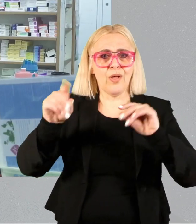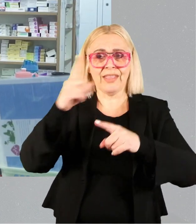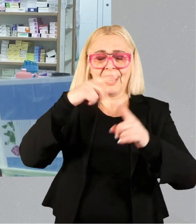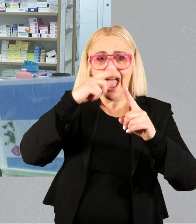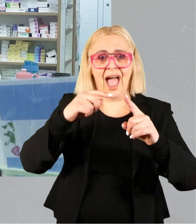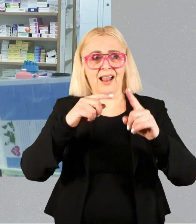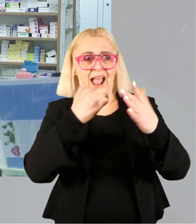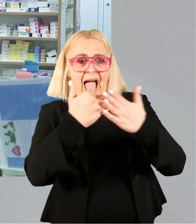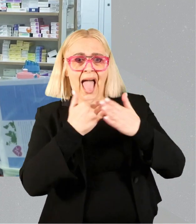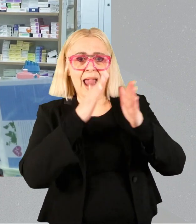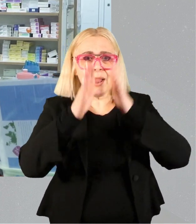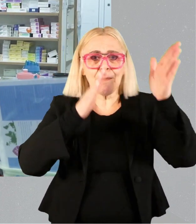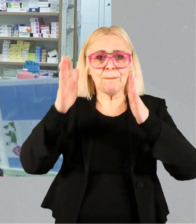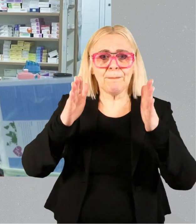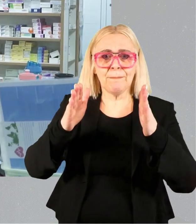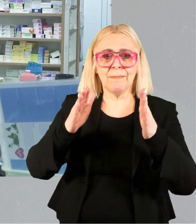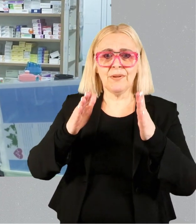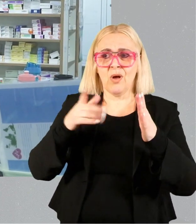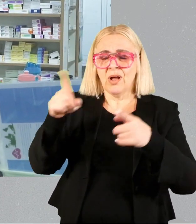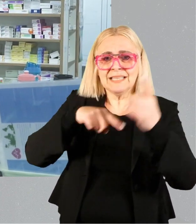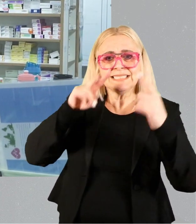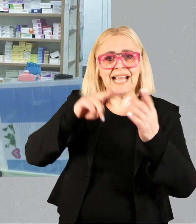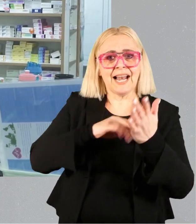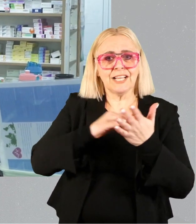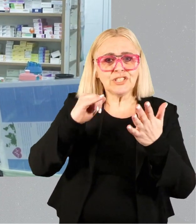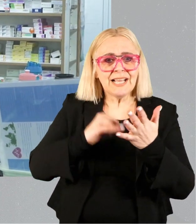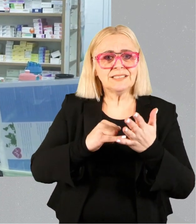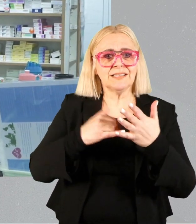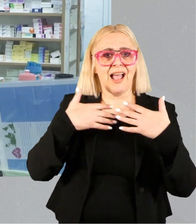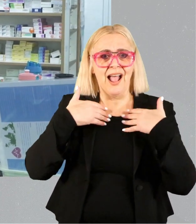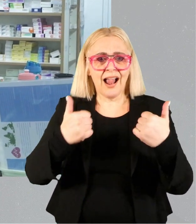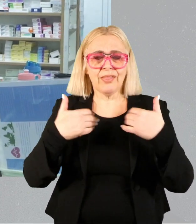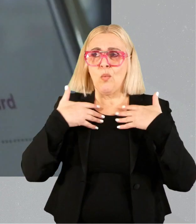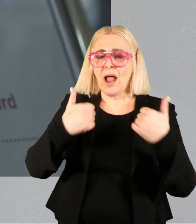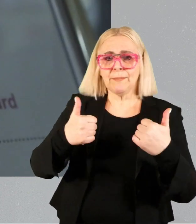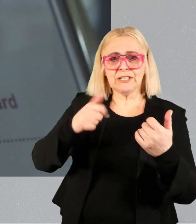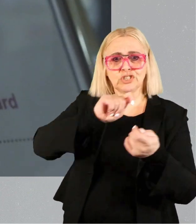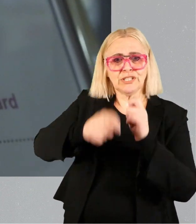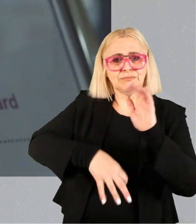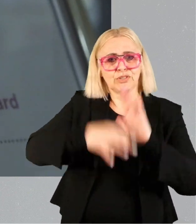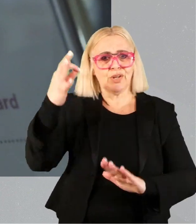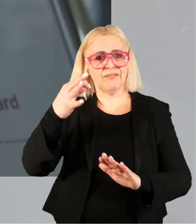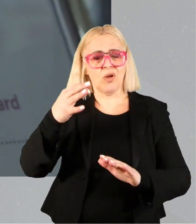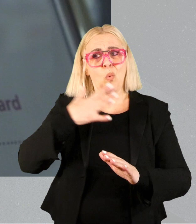What's transformed it for us is what we bring back, the richness of people's perceptions